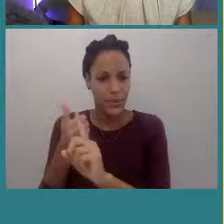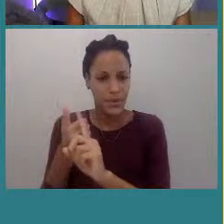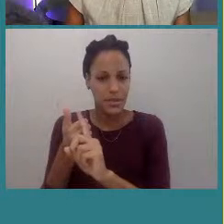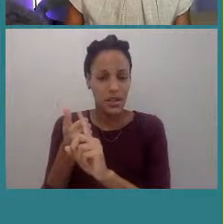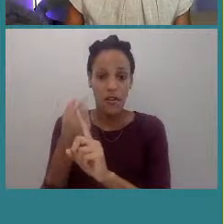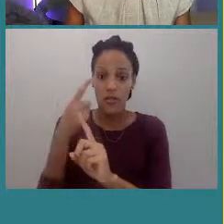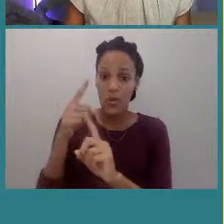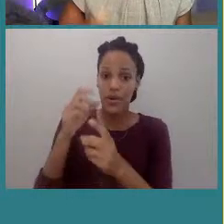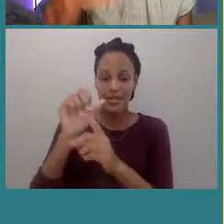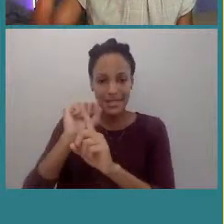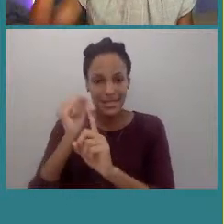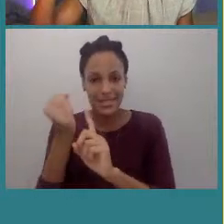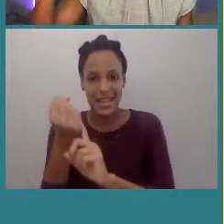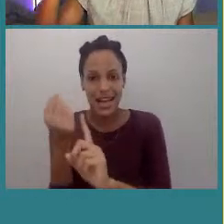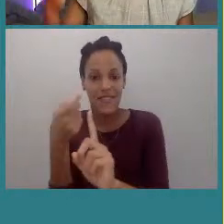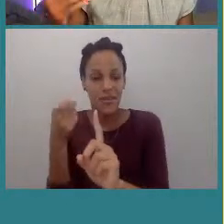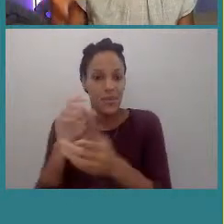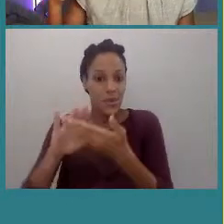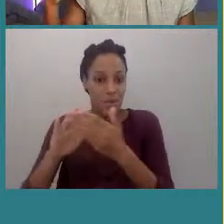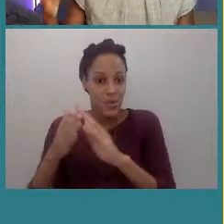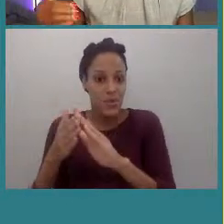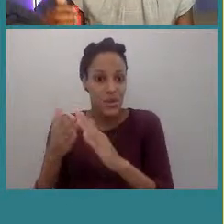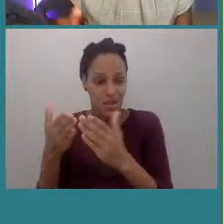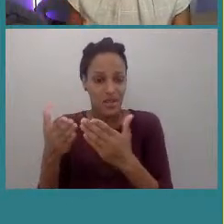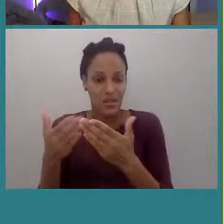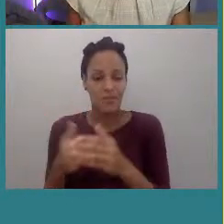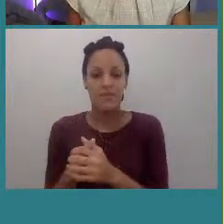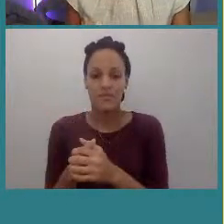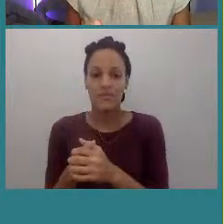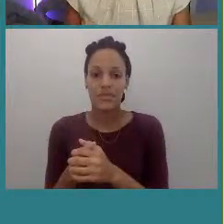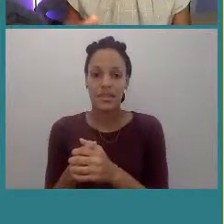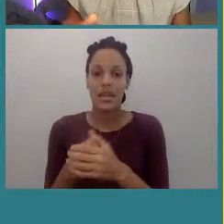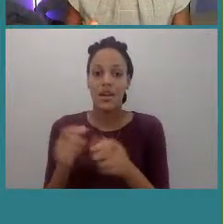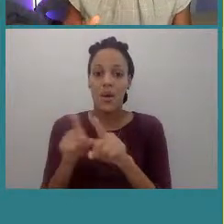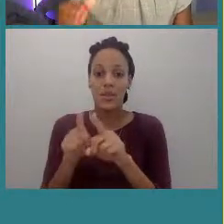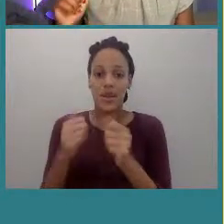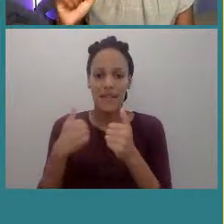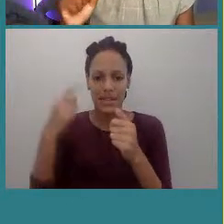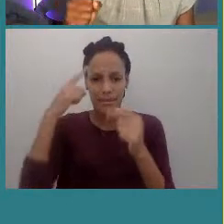that you come from, in making this mental shift, right?